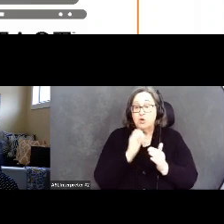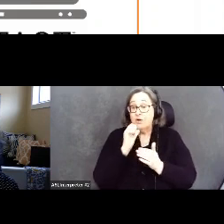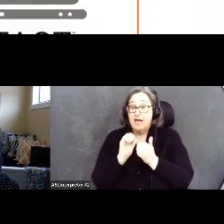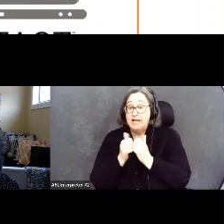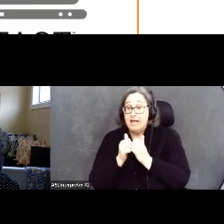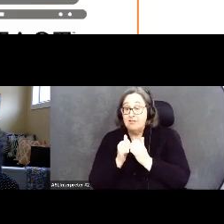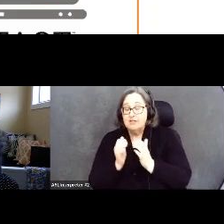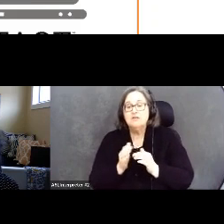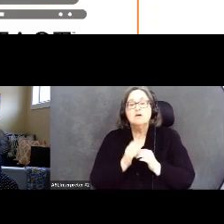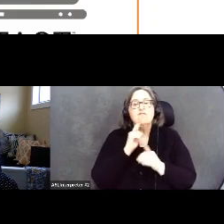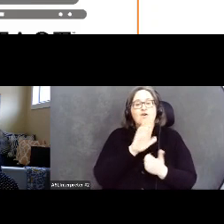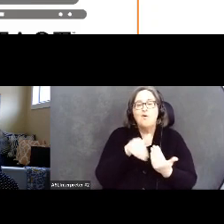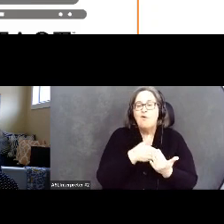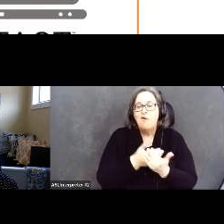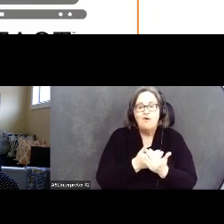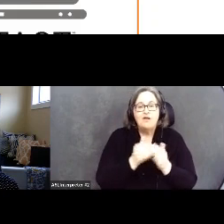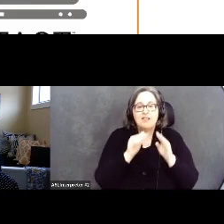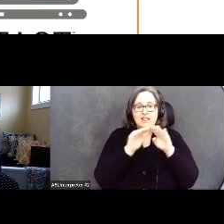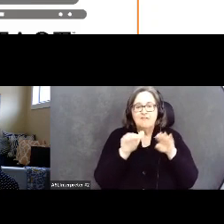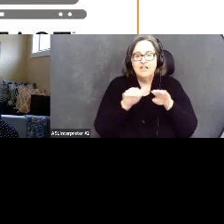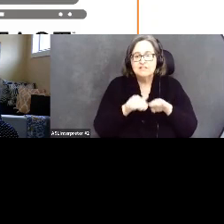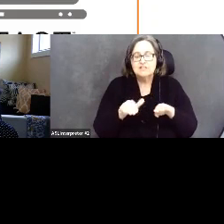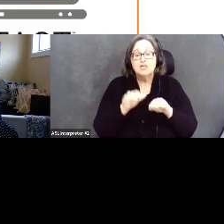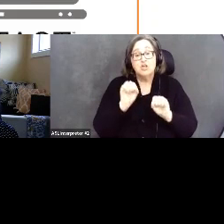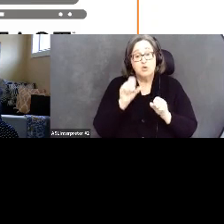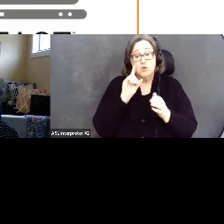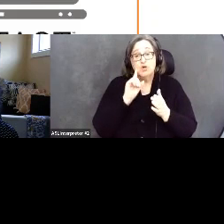that it is for all levels. You can check your return to